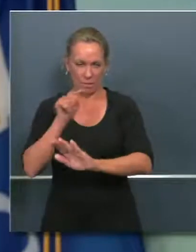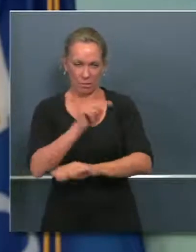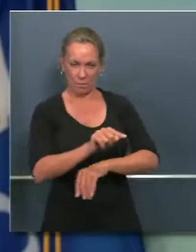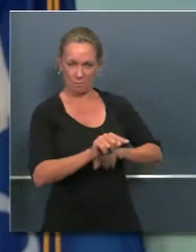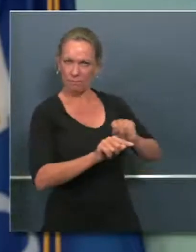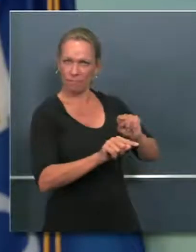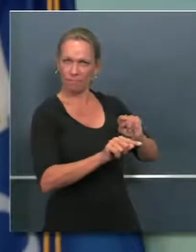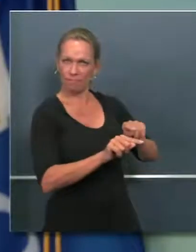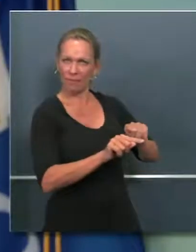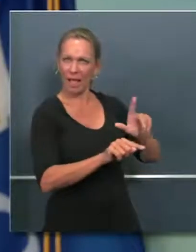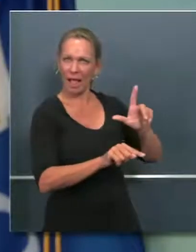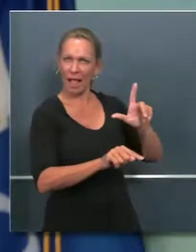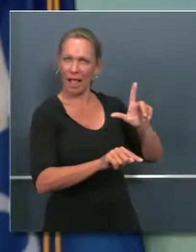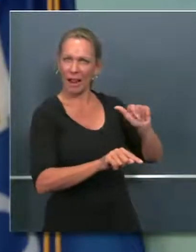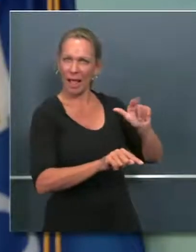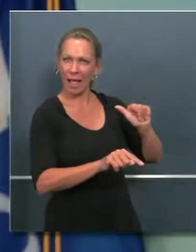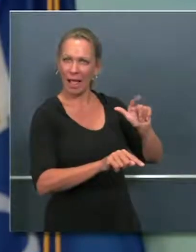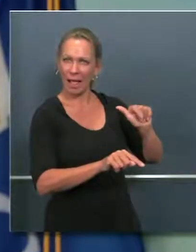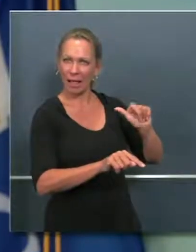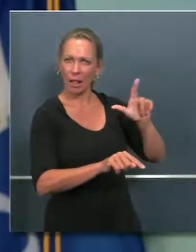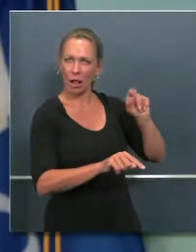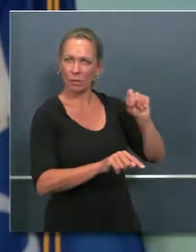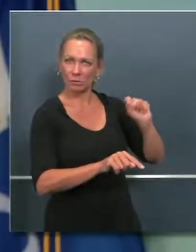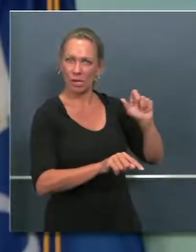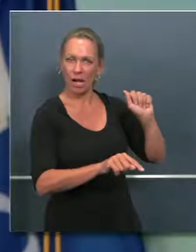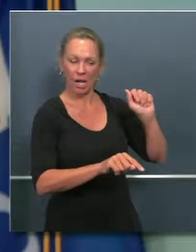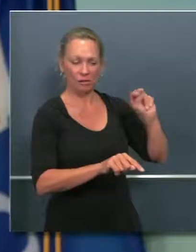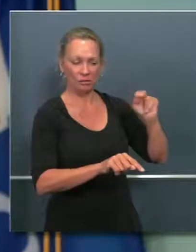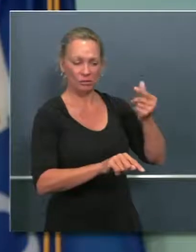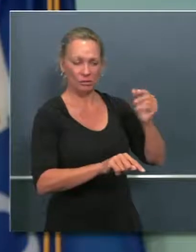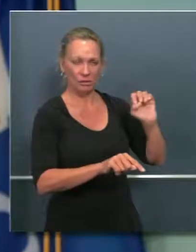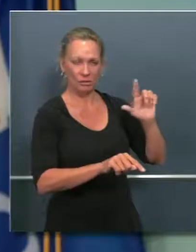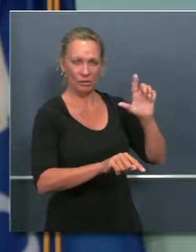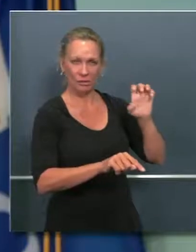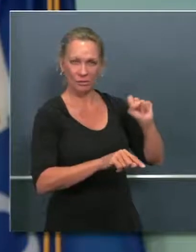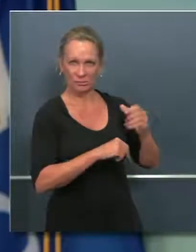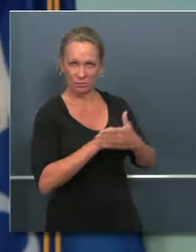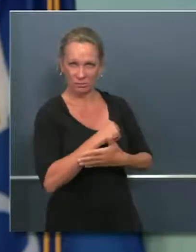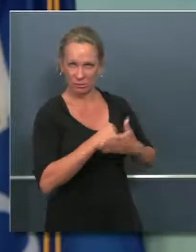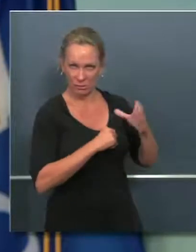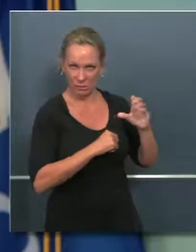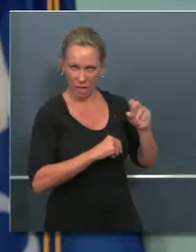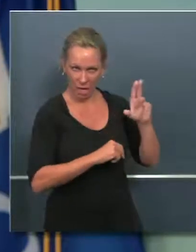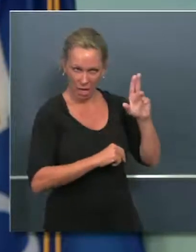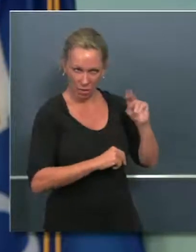the positivity rate was 12% and similarly when you opened restaurants their positivity rate